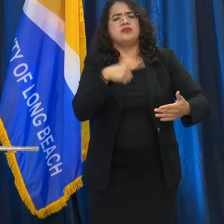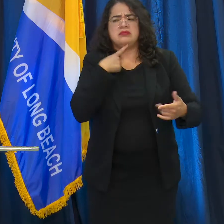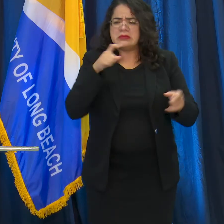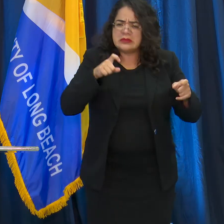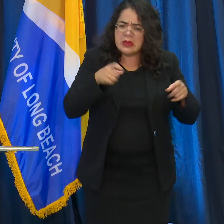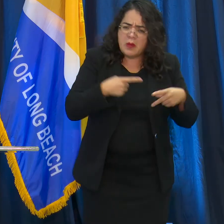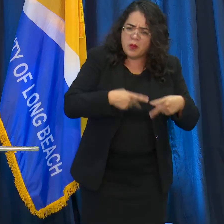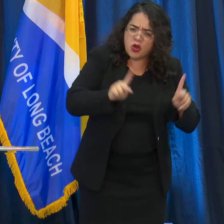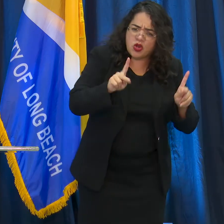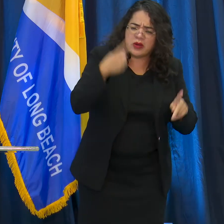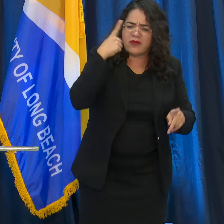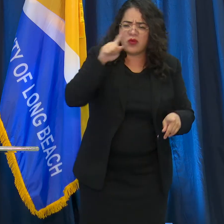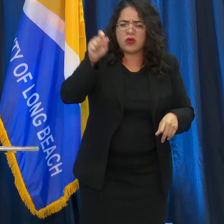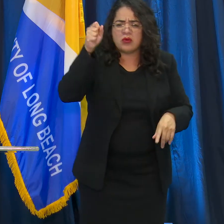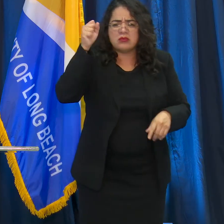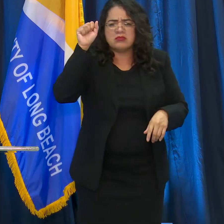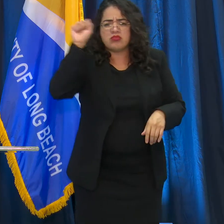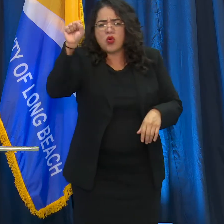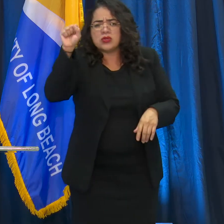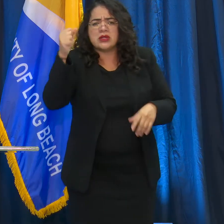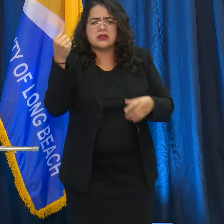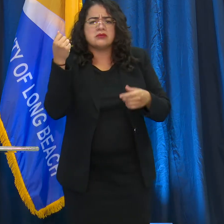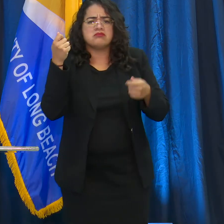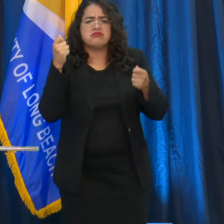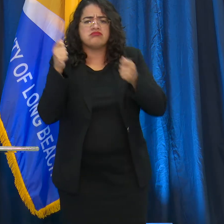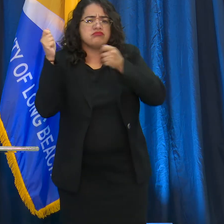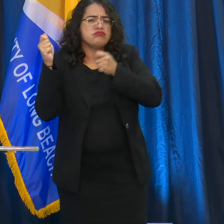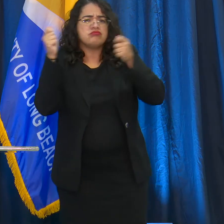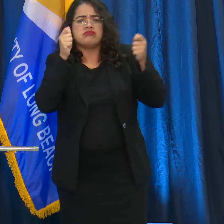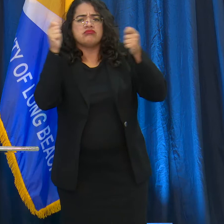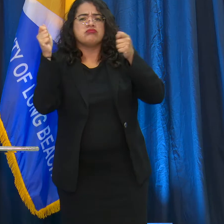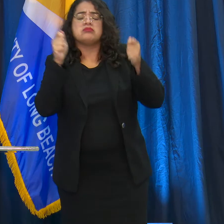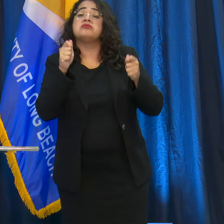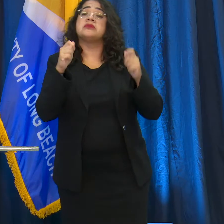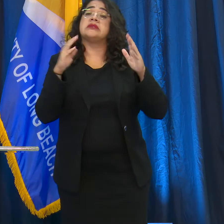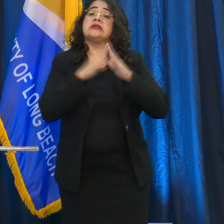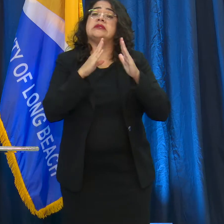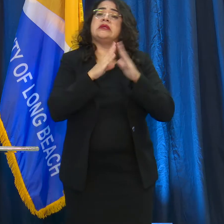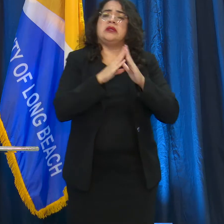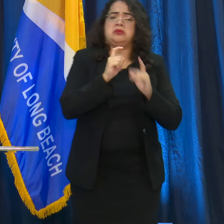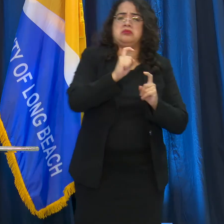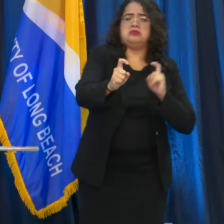to hold protests?" While there are certain city-issued permits,